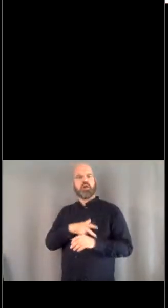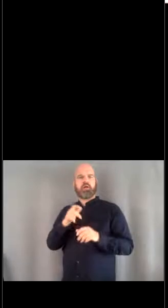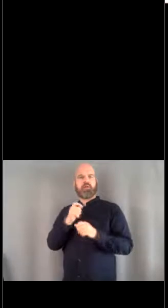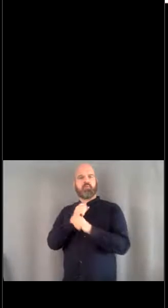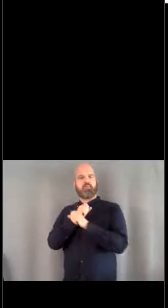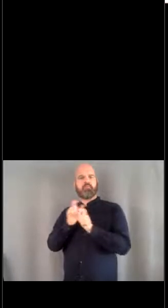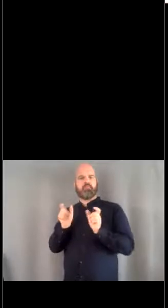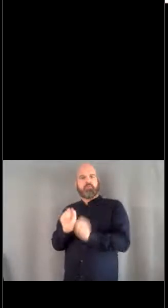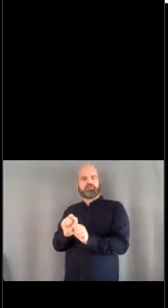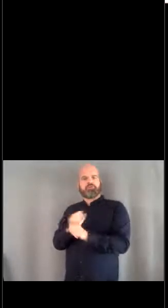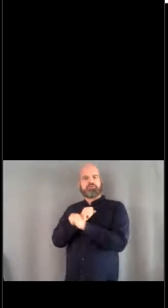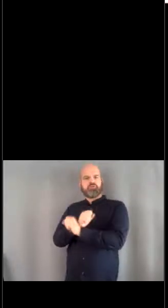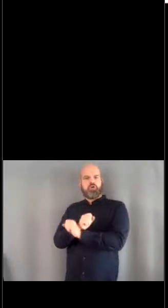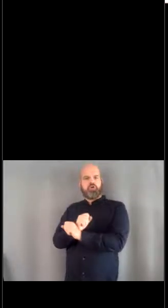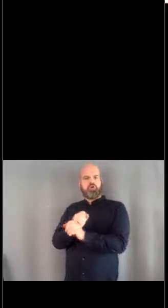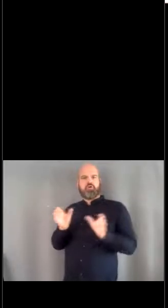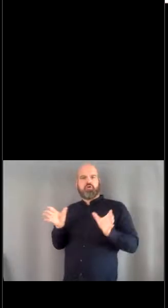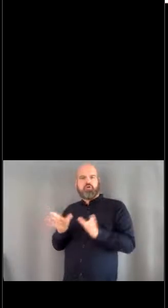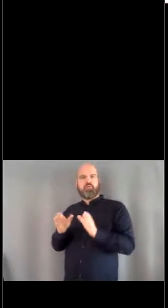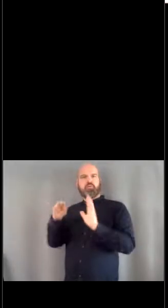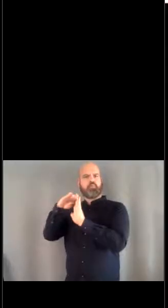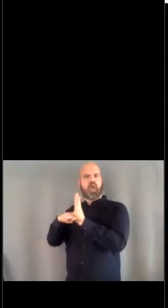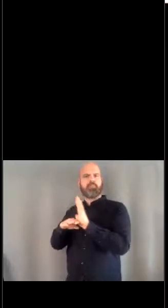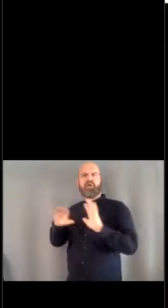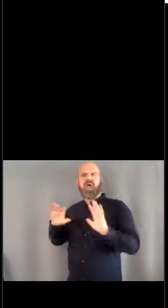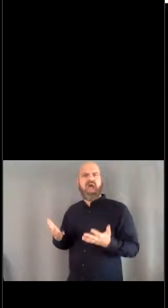First, let's think about what is social protection?